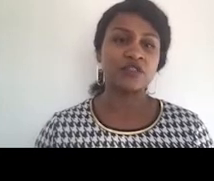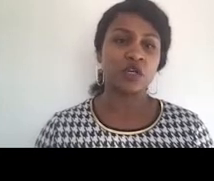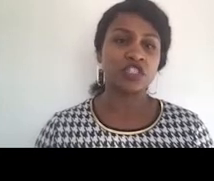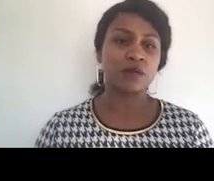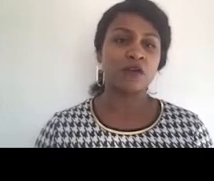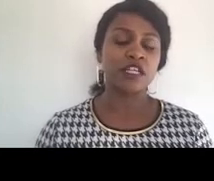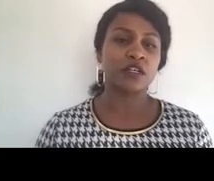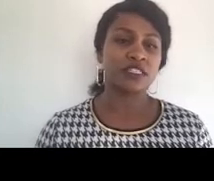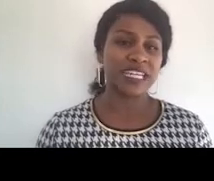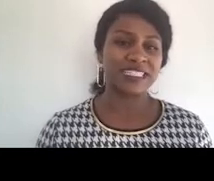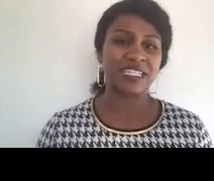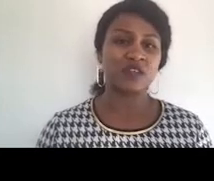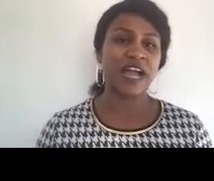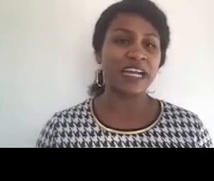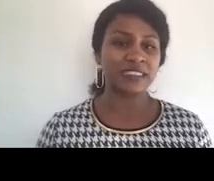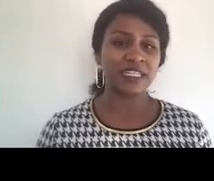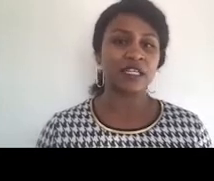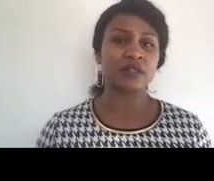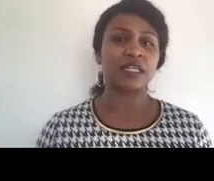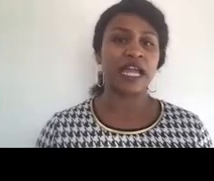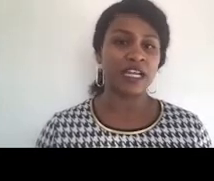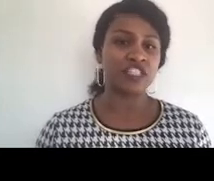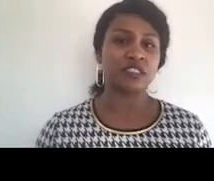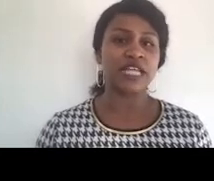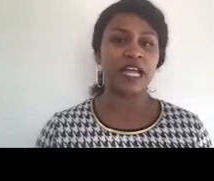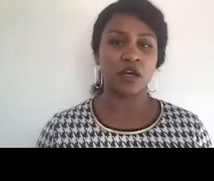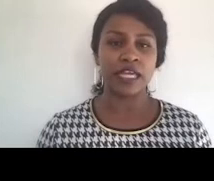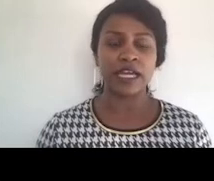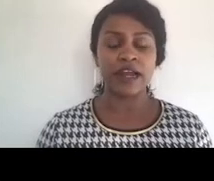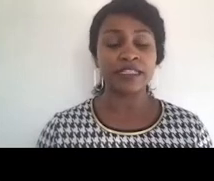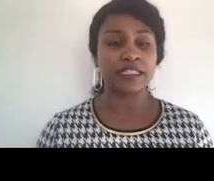workshop focused on techniques of acting including action, dialogue and character development,